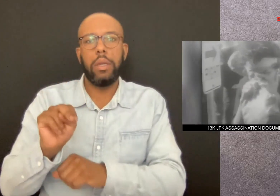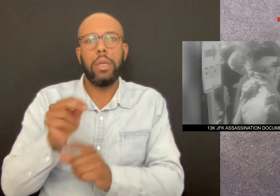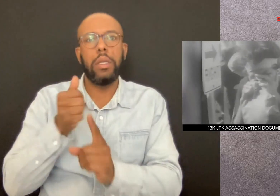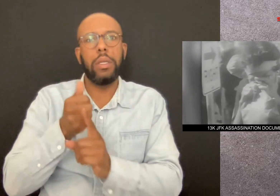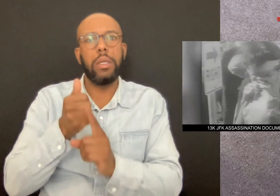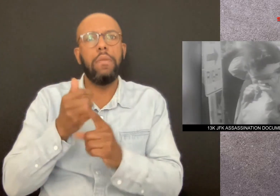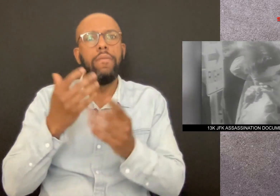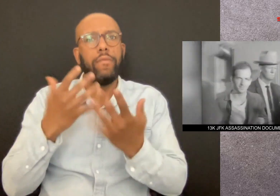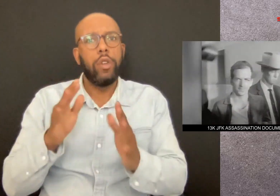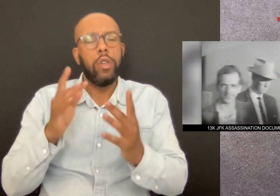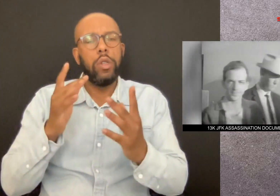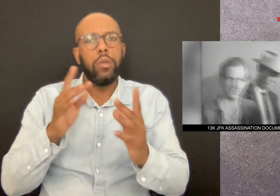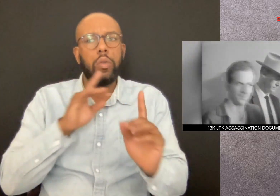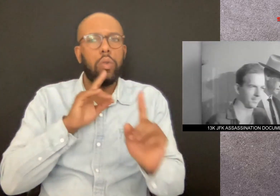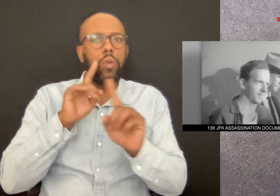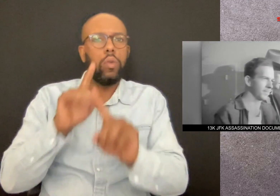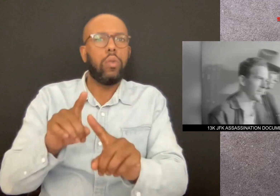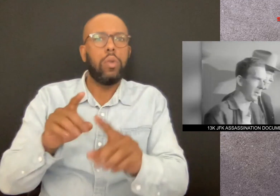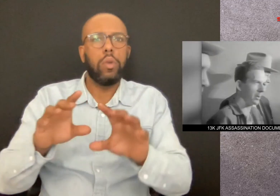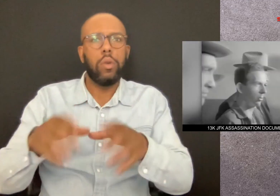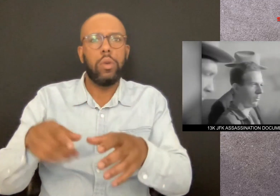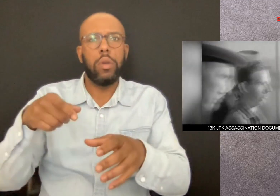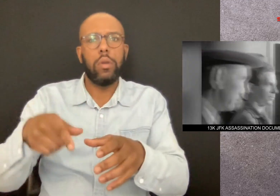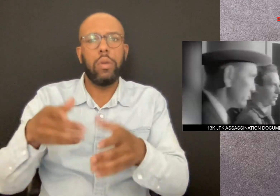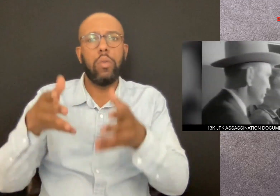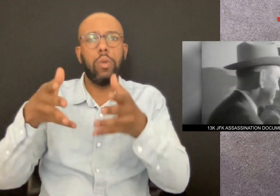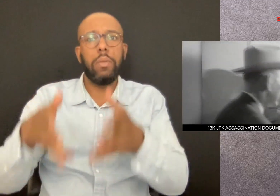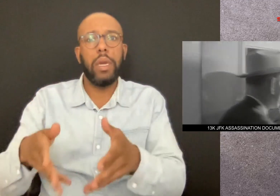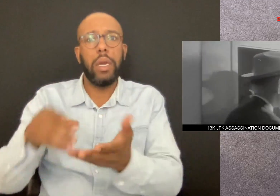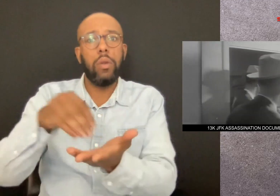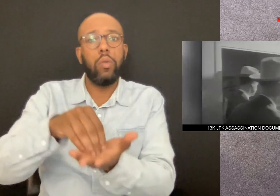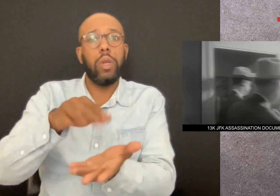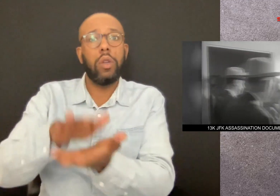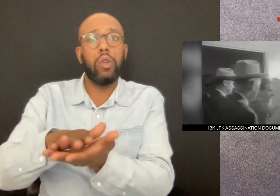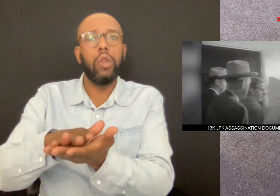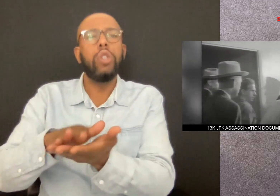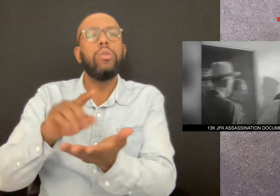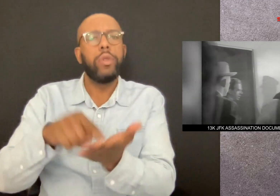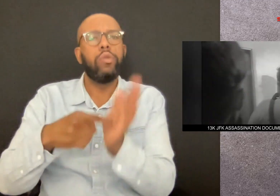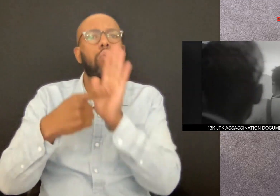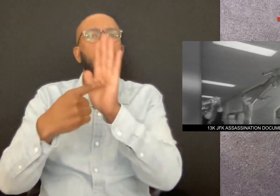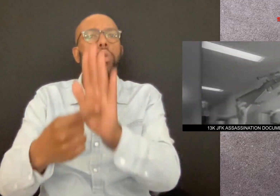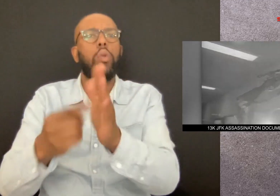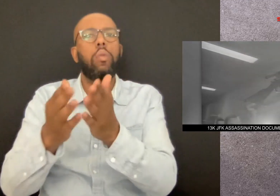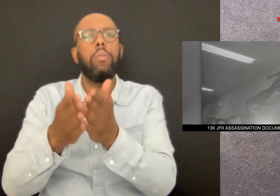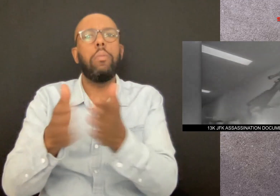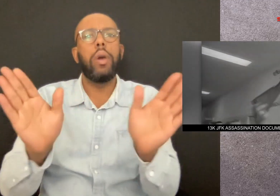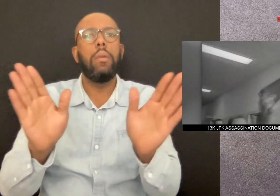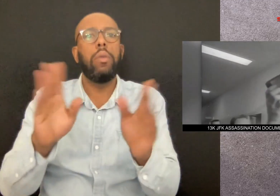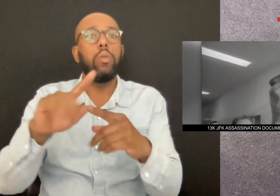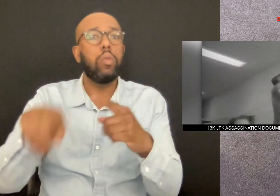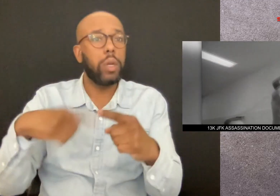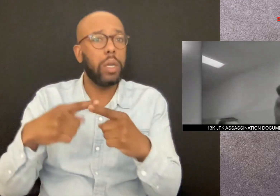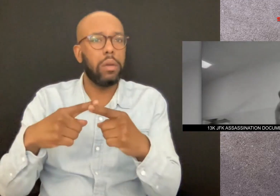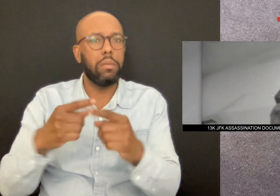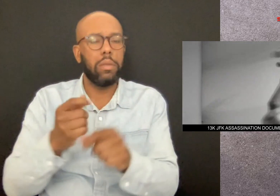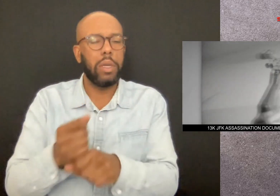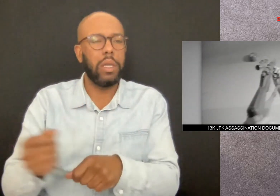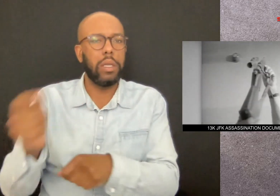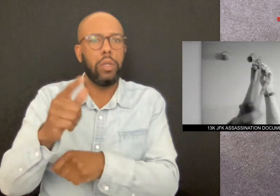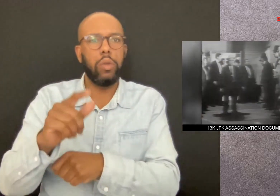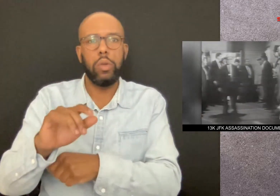President Biden has also ordered the remaining records to be publicly released by June 30, 2023